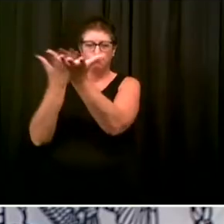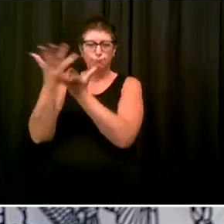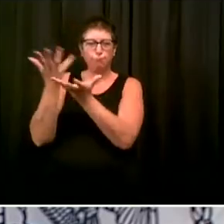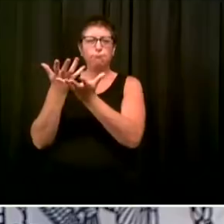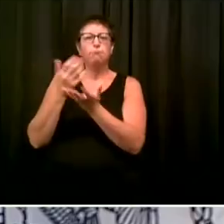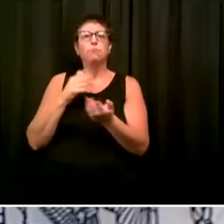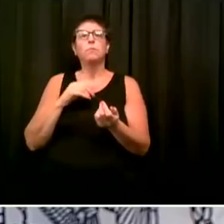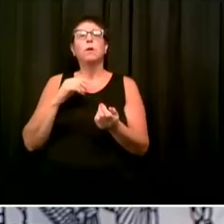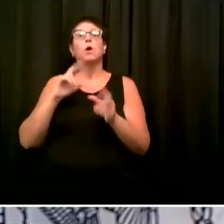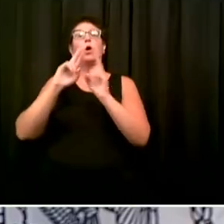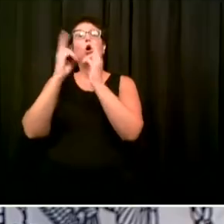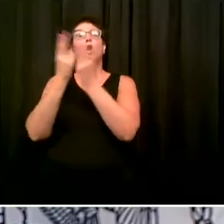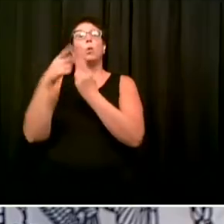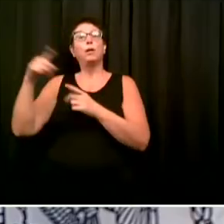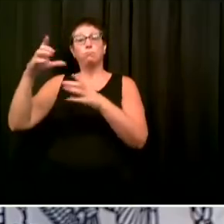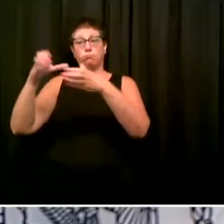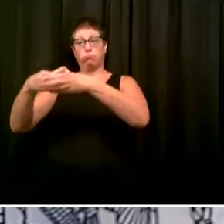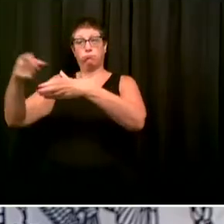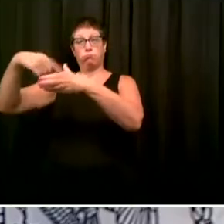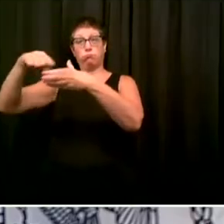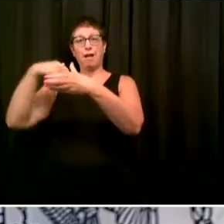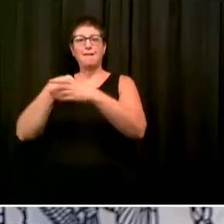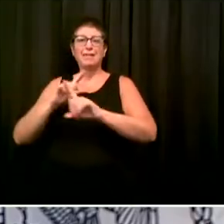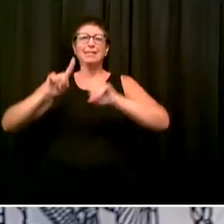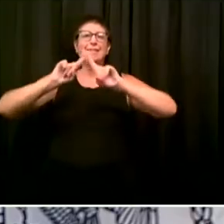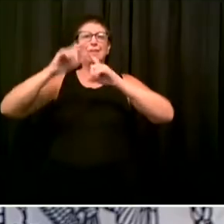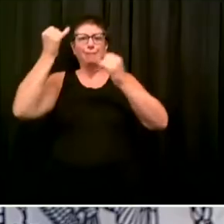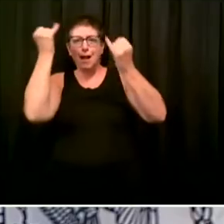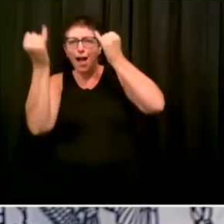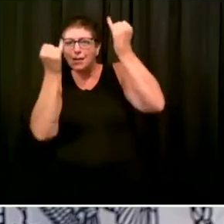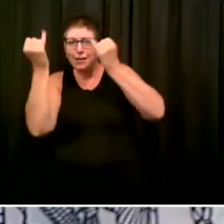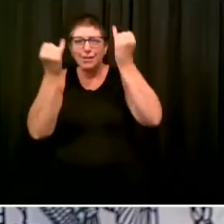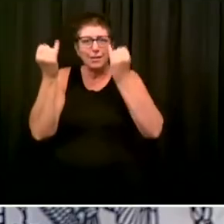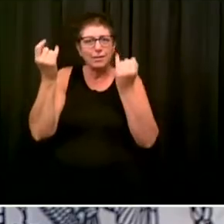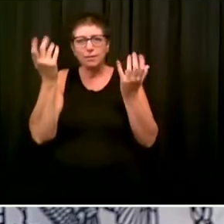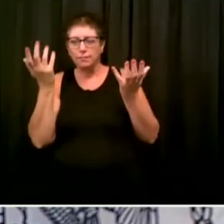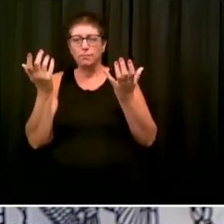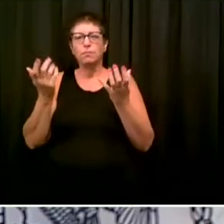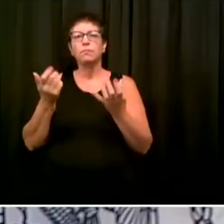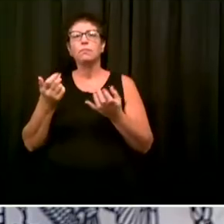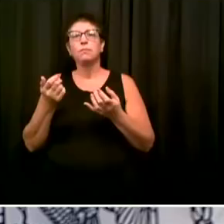WE ARE CONTINUING TO TALK TO THE UNIONS ABOUT THE